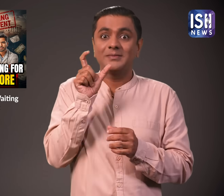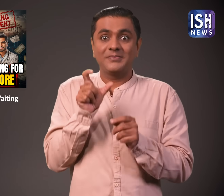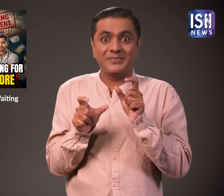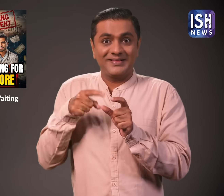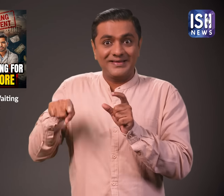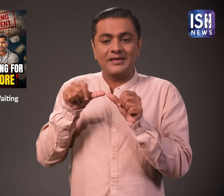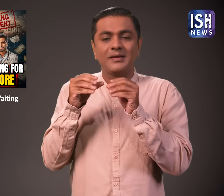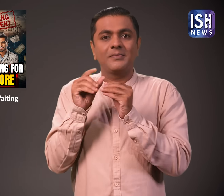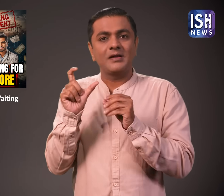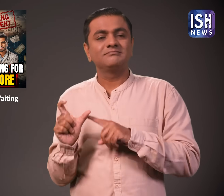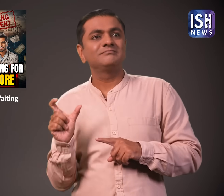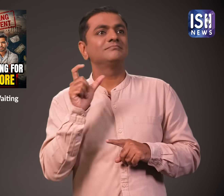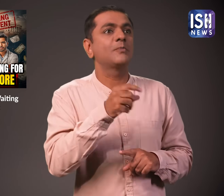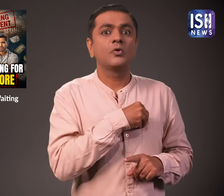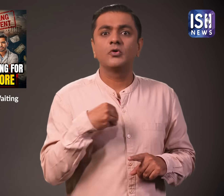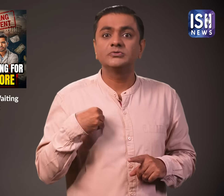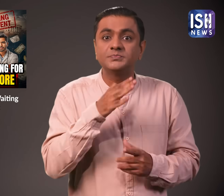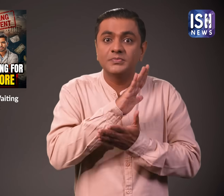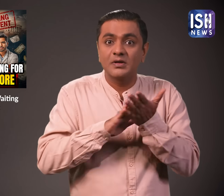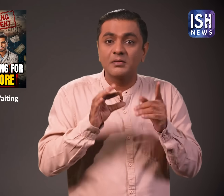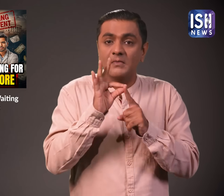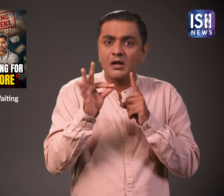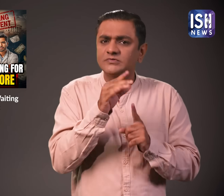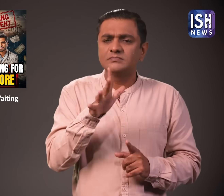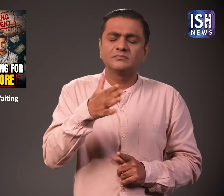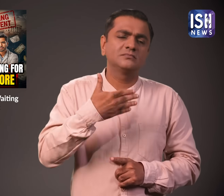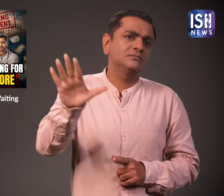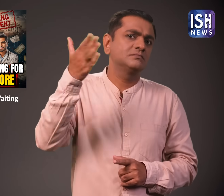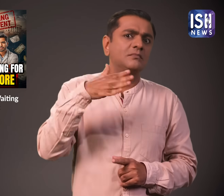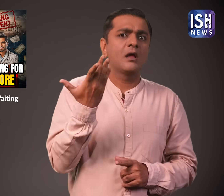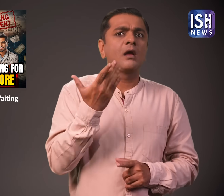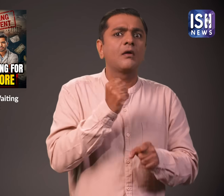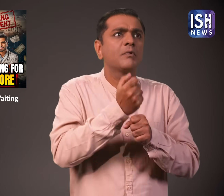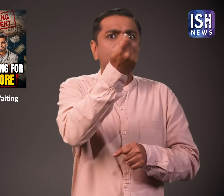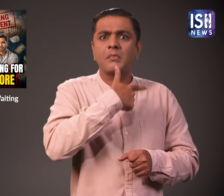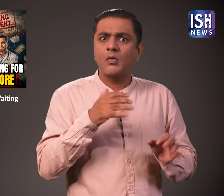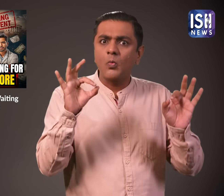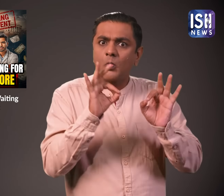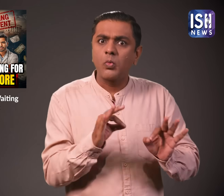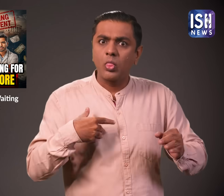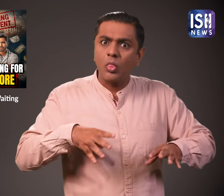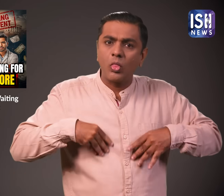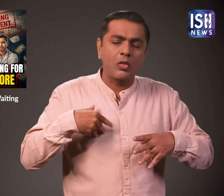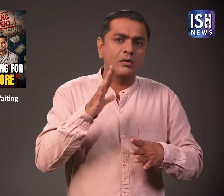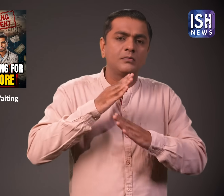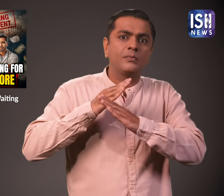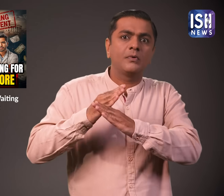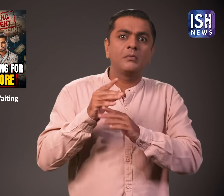But now, when these people show their Ayushman Bharat card, they are being denied treatment due to pending government dues.